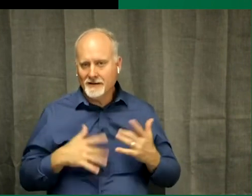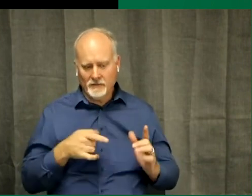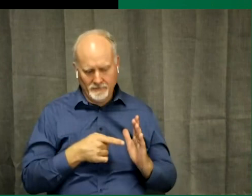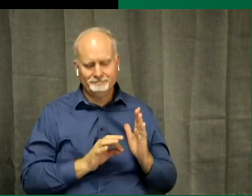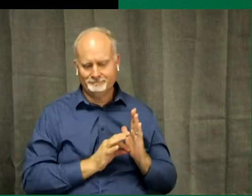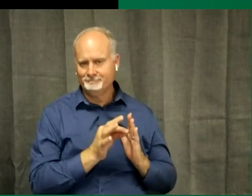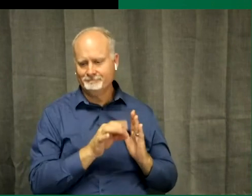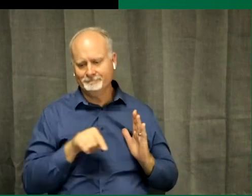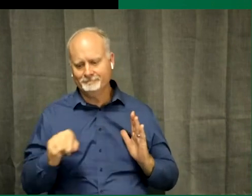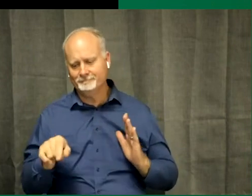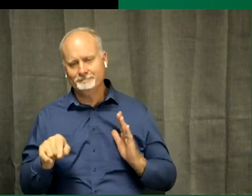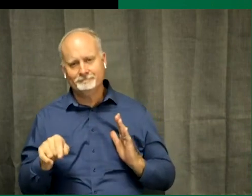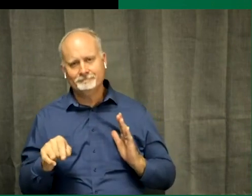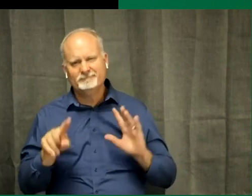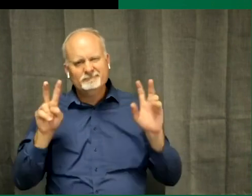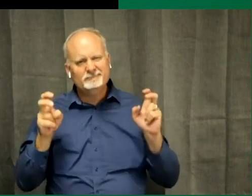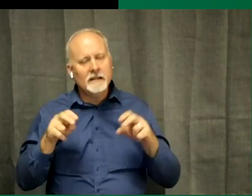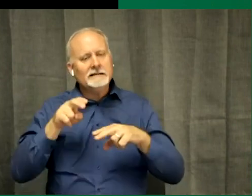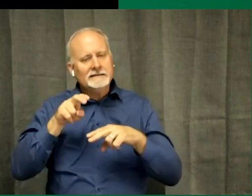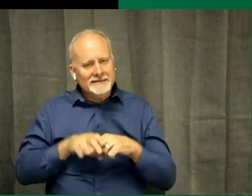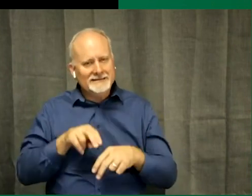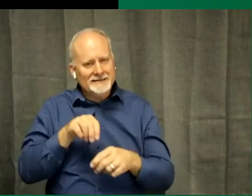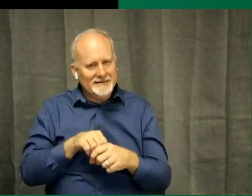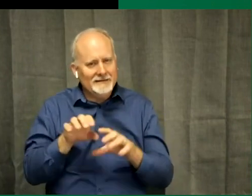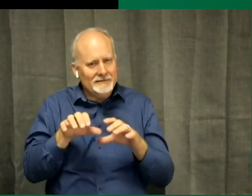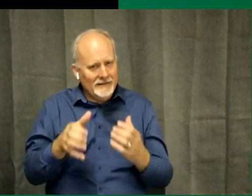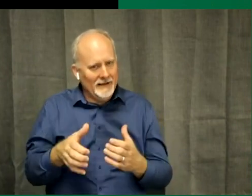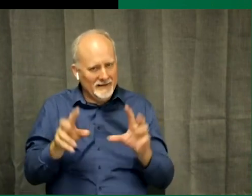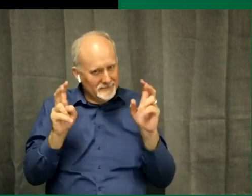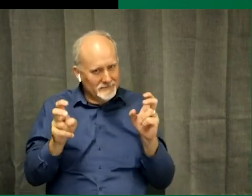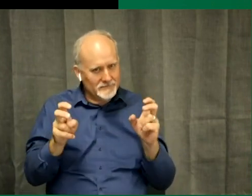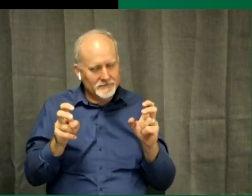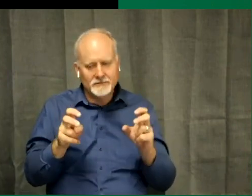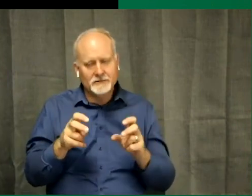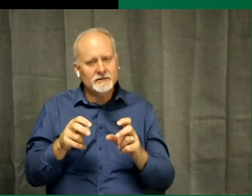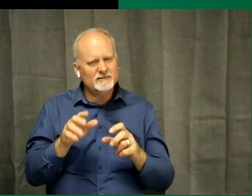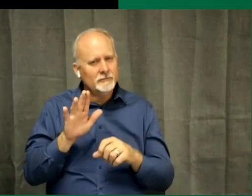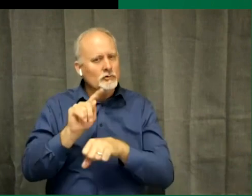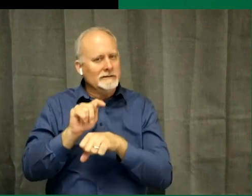as seats being in class during that time you're in your you're in your traditional kind of sea